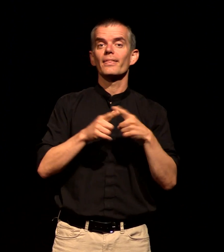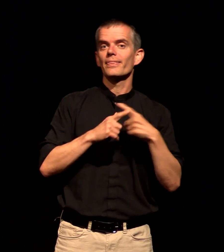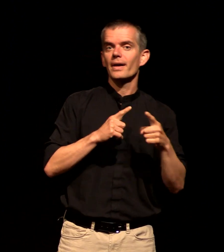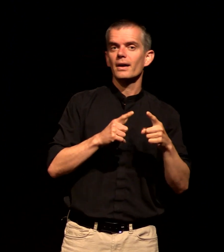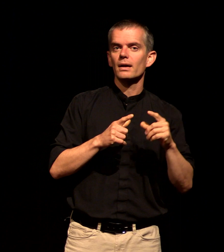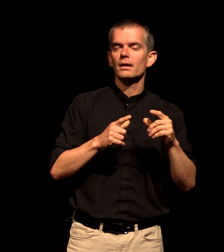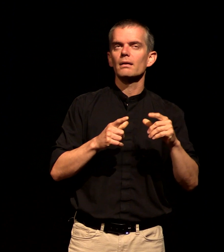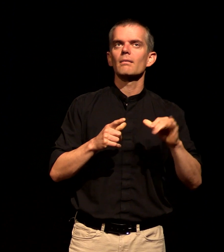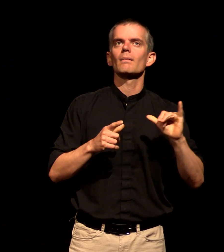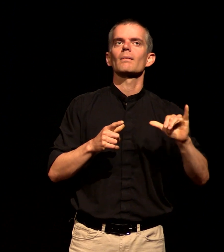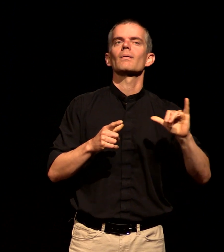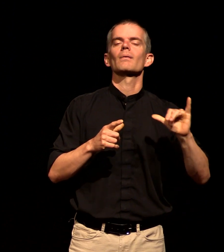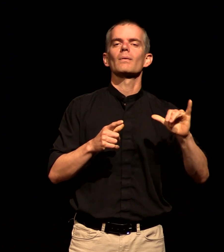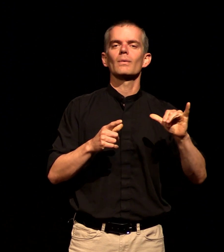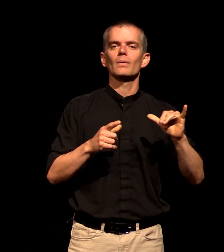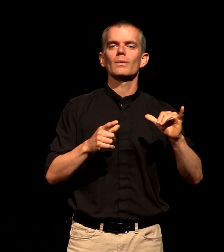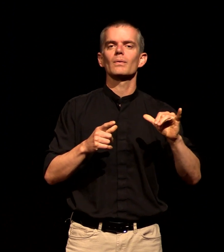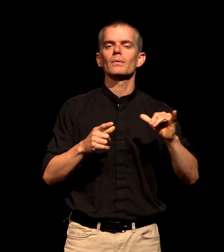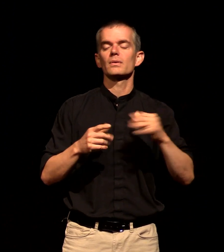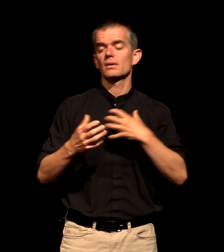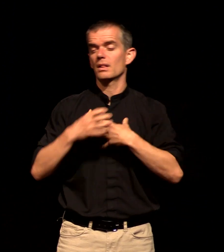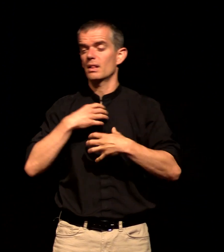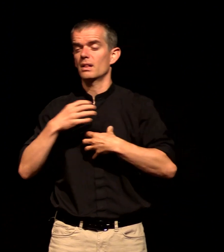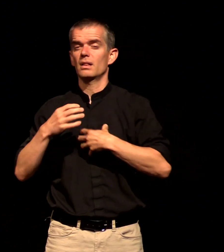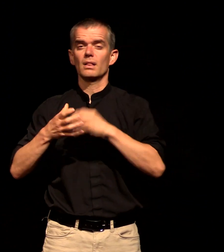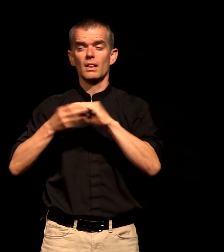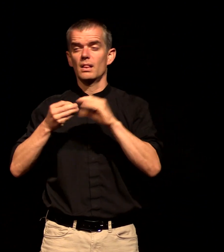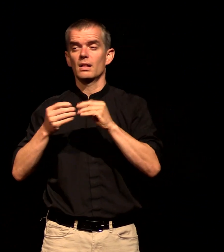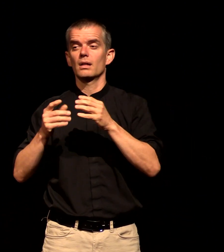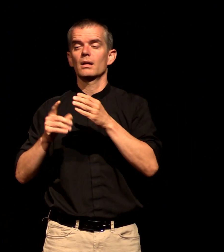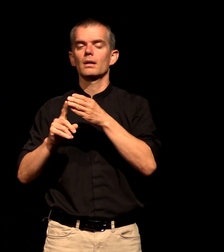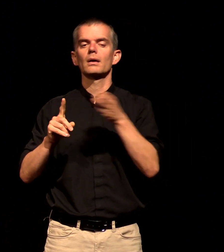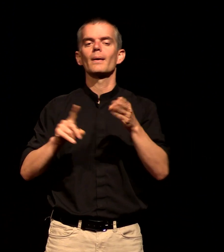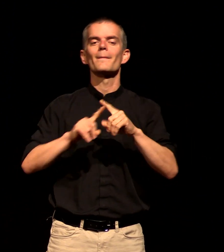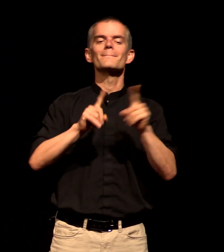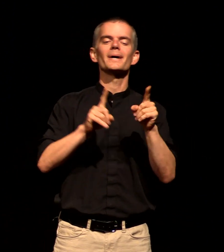mirror is twisted in pain. But then, but then I recall, he